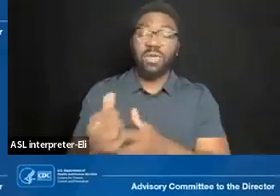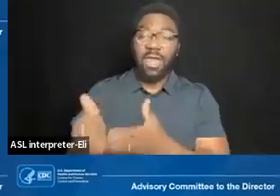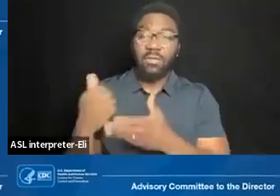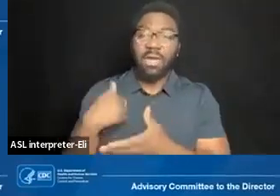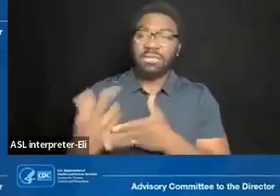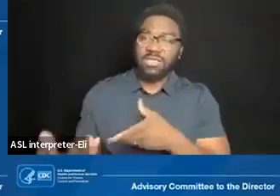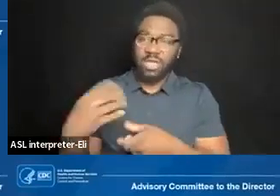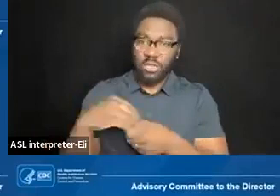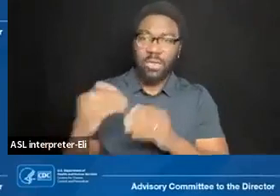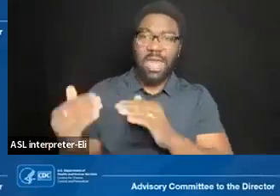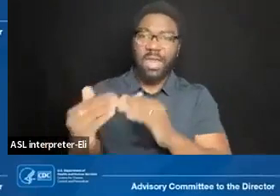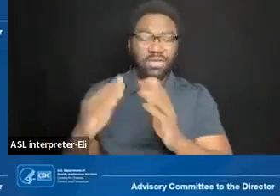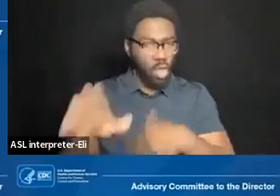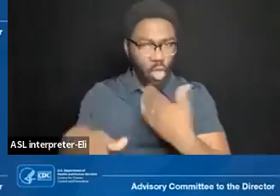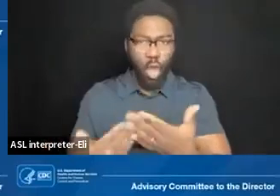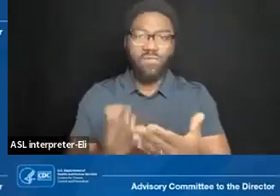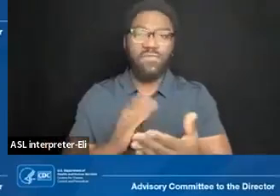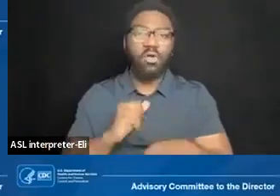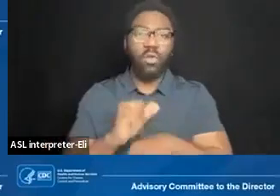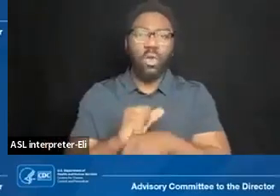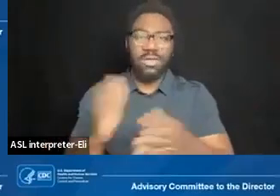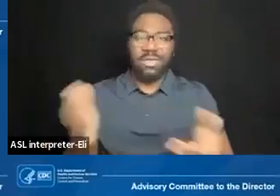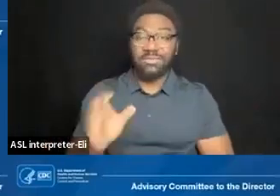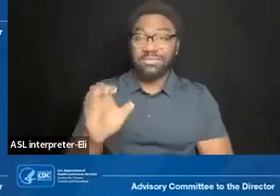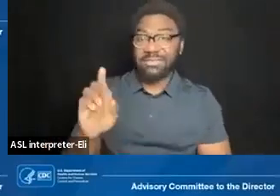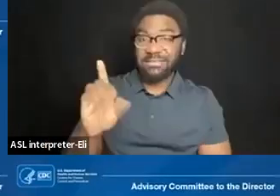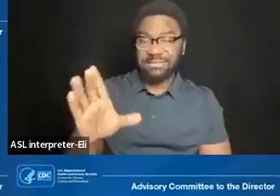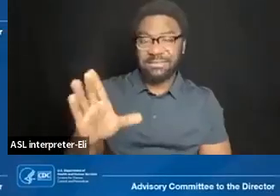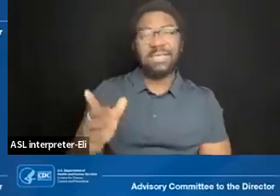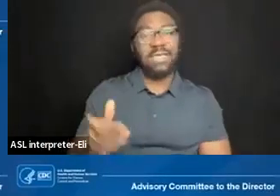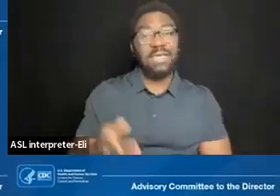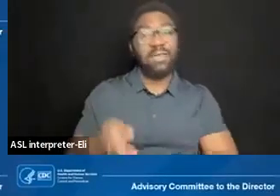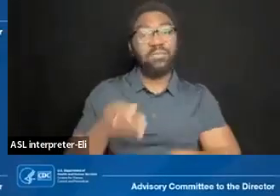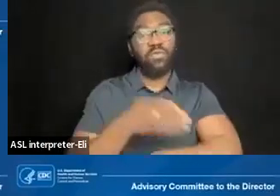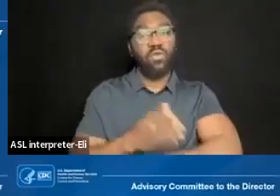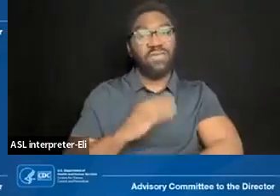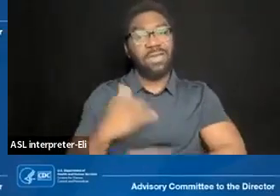that we do across CDC and improve accountability of our shared equity goals.